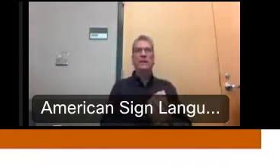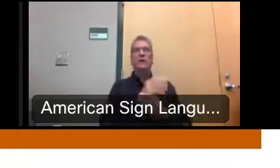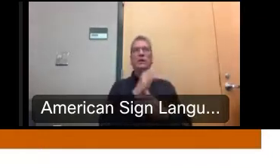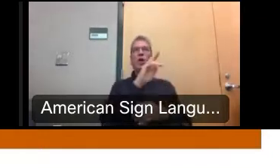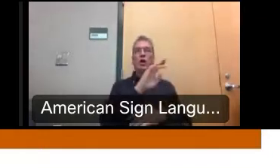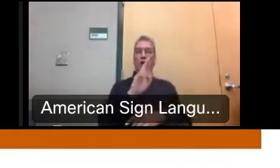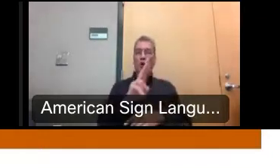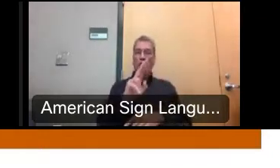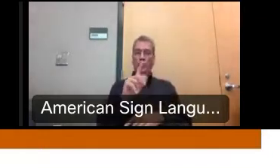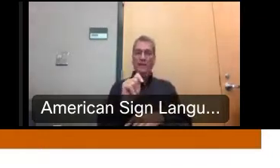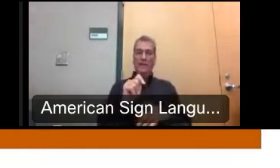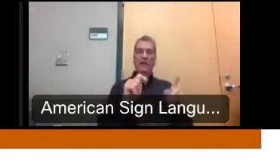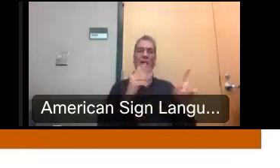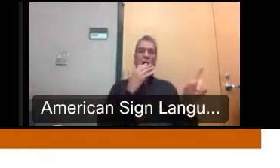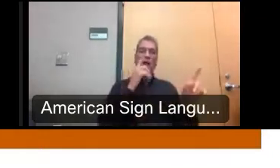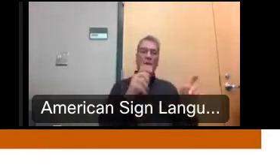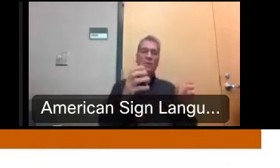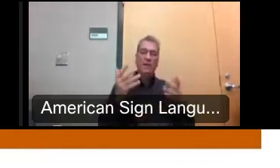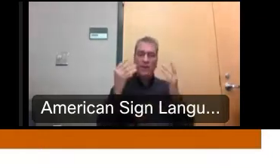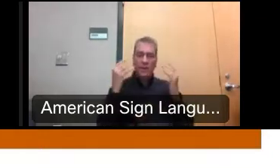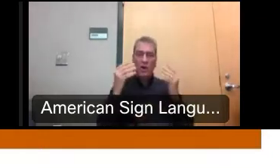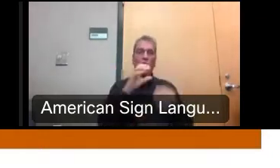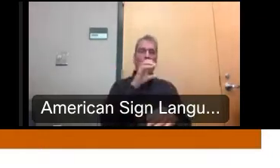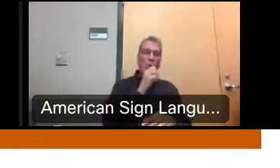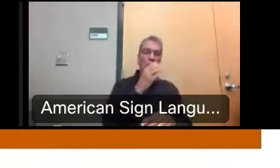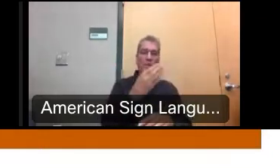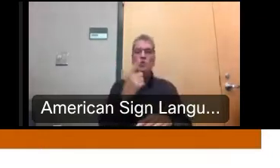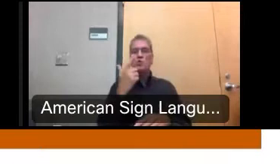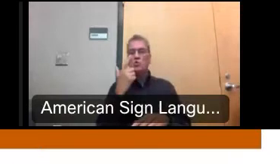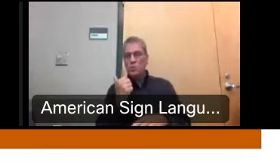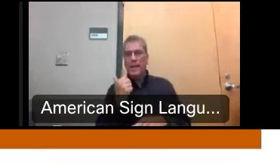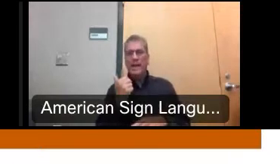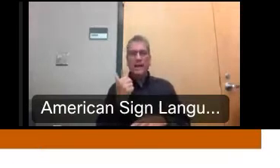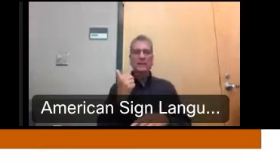friendly with our mainly like. Orange blue ready, kind of palette and so